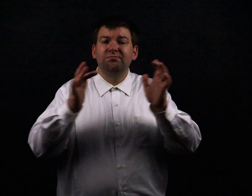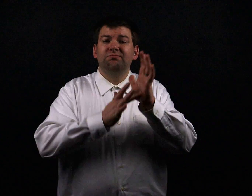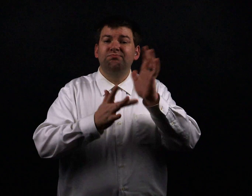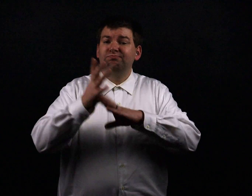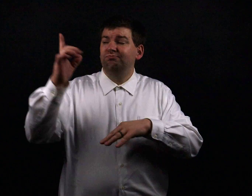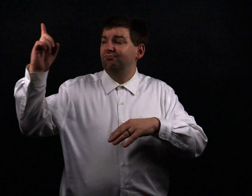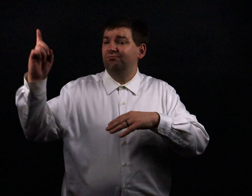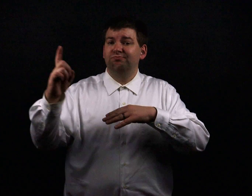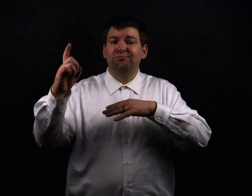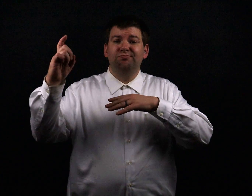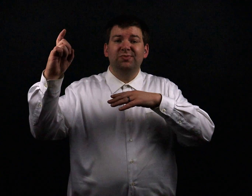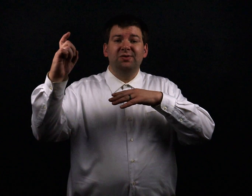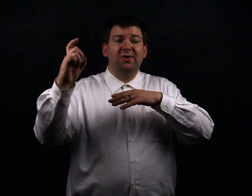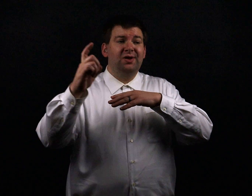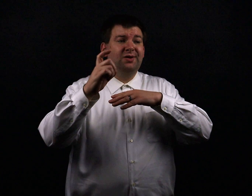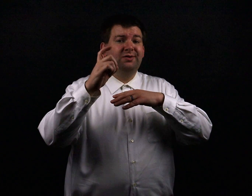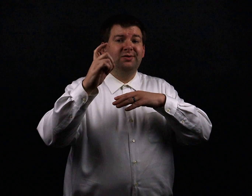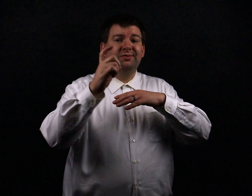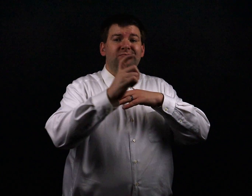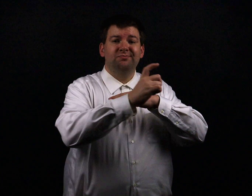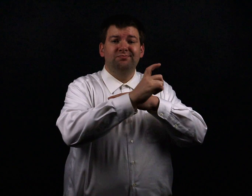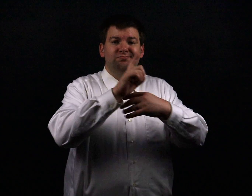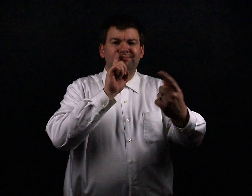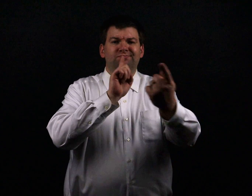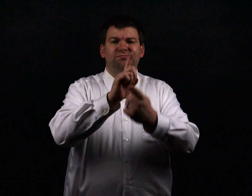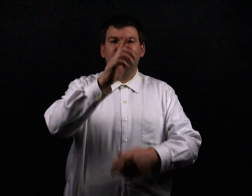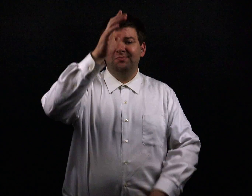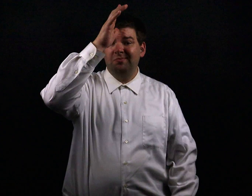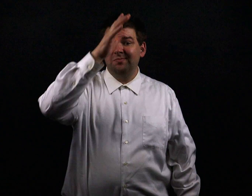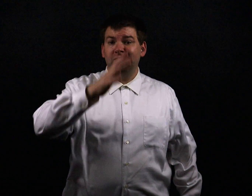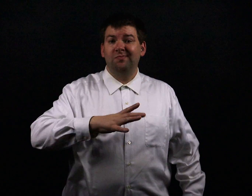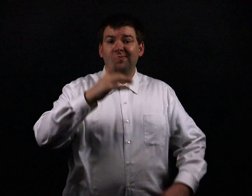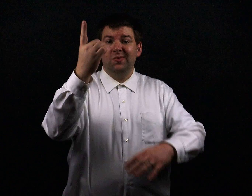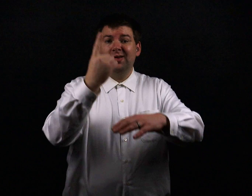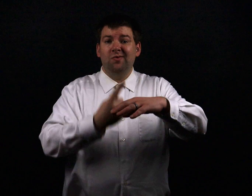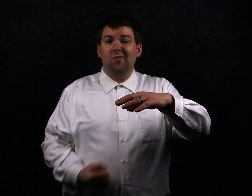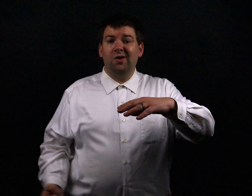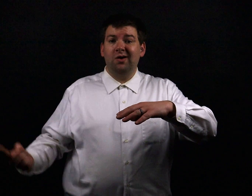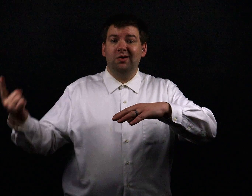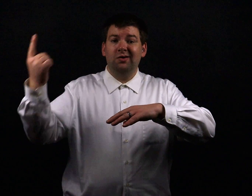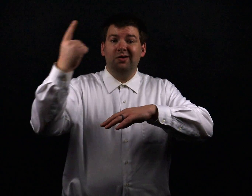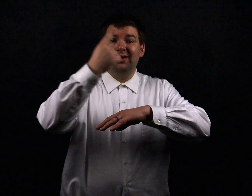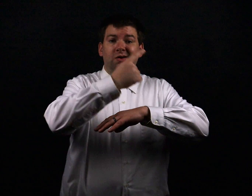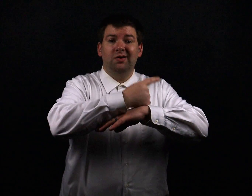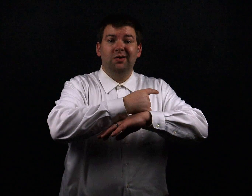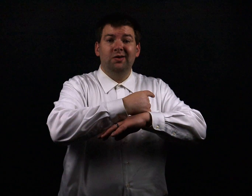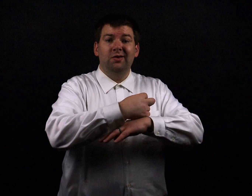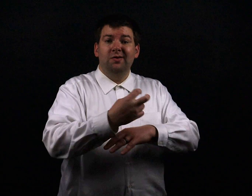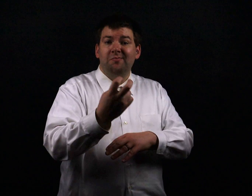Jesus passing on his way came upon a man one day